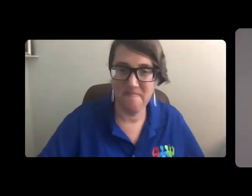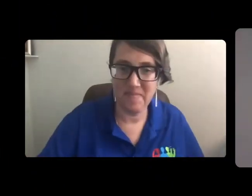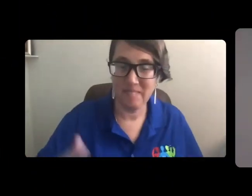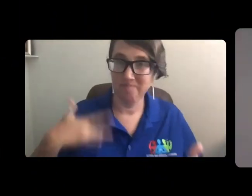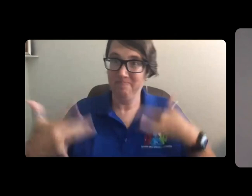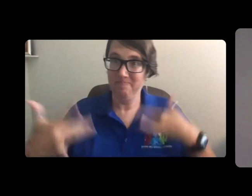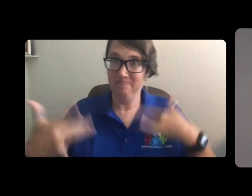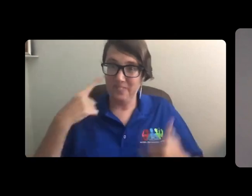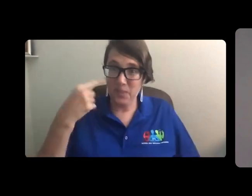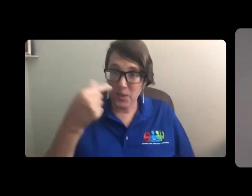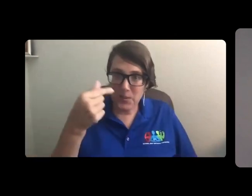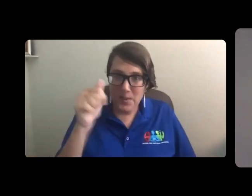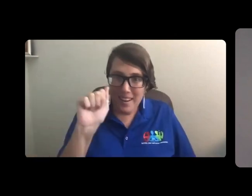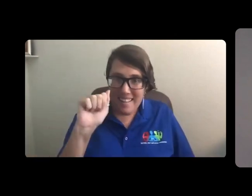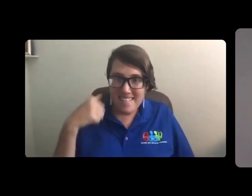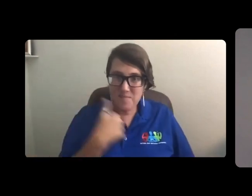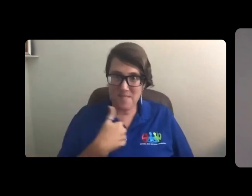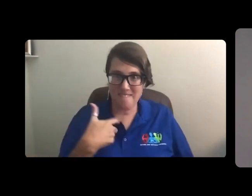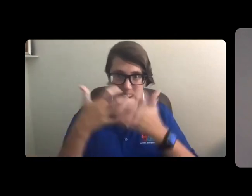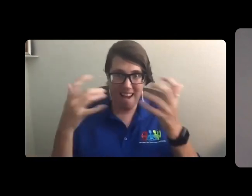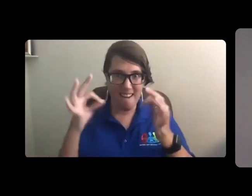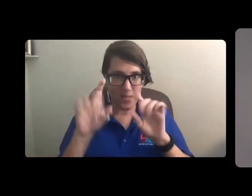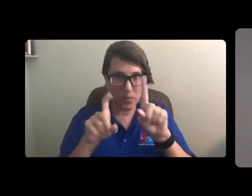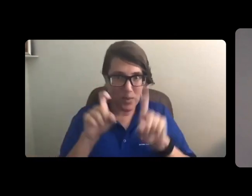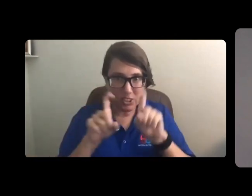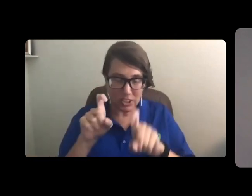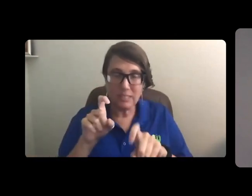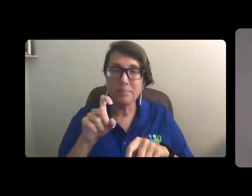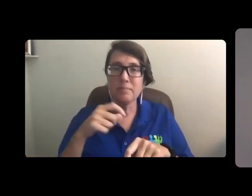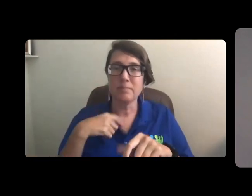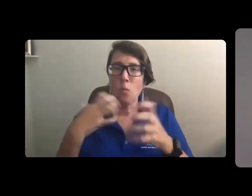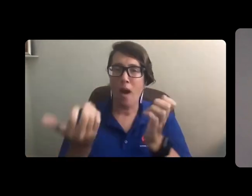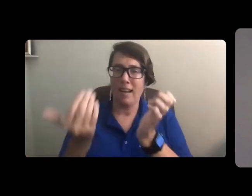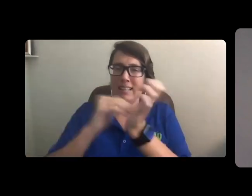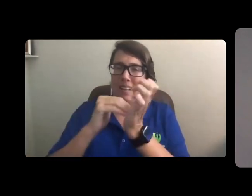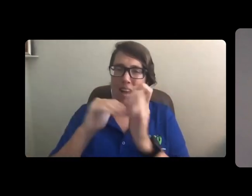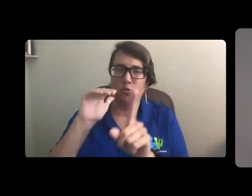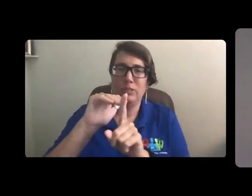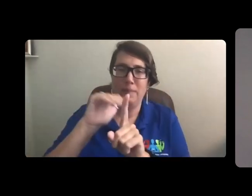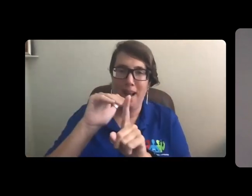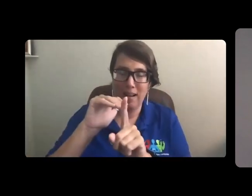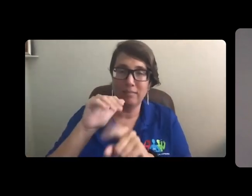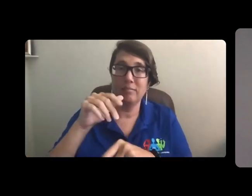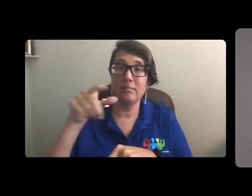And I'm pleased to see Raja is back here. We do have many questions that have come in.